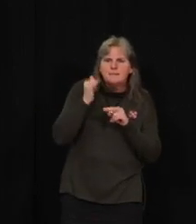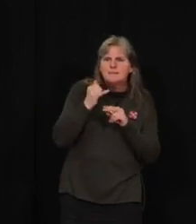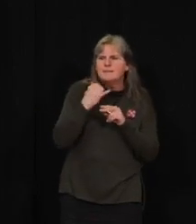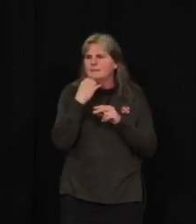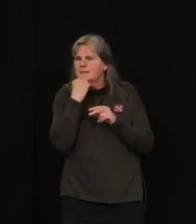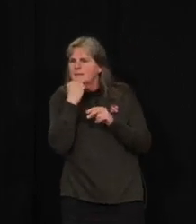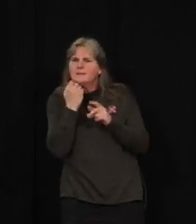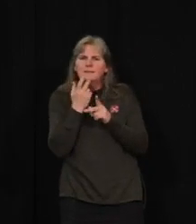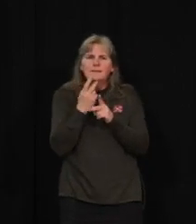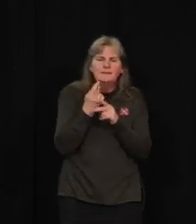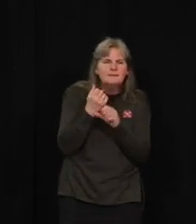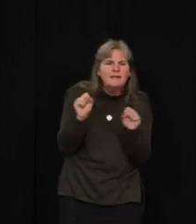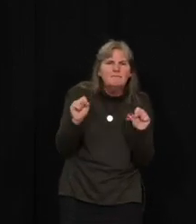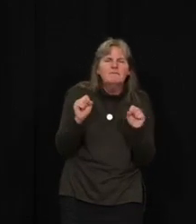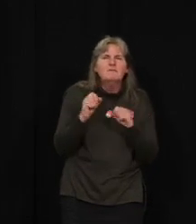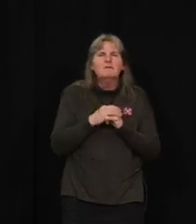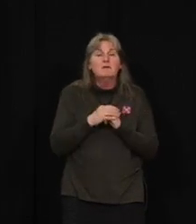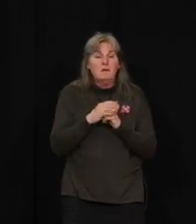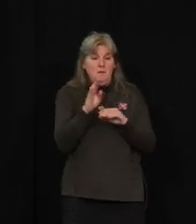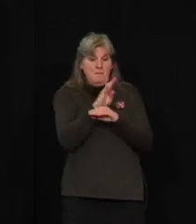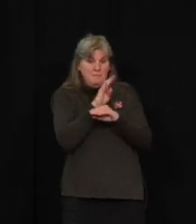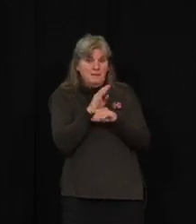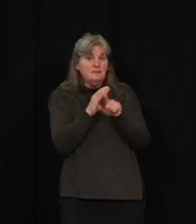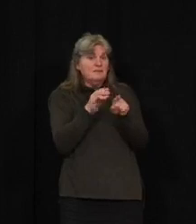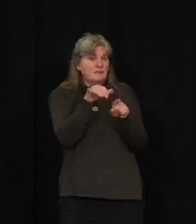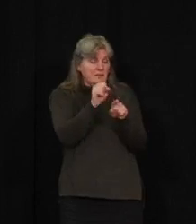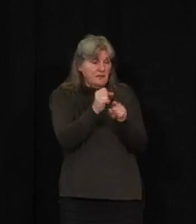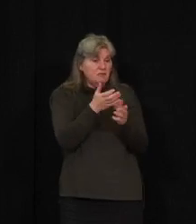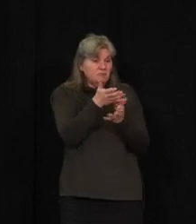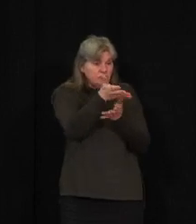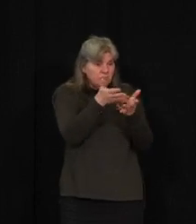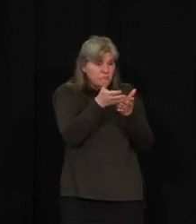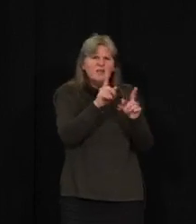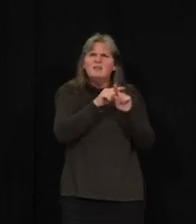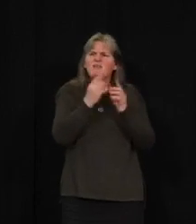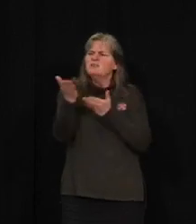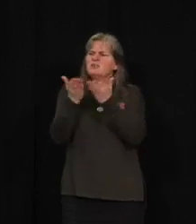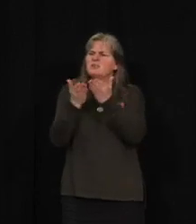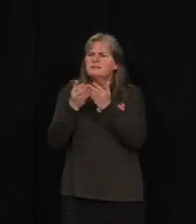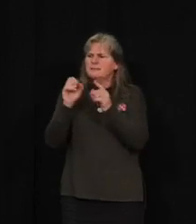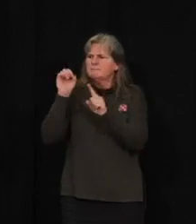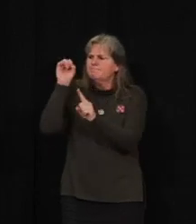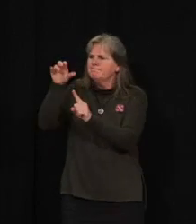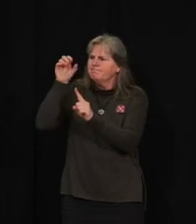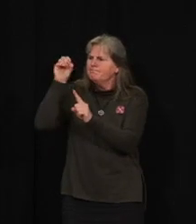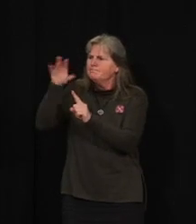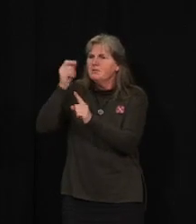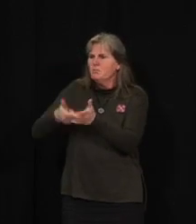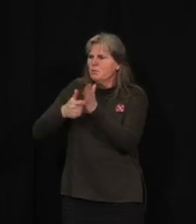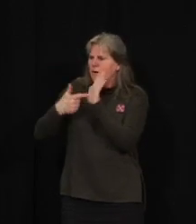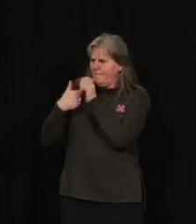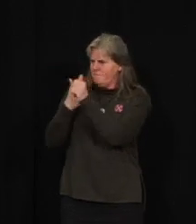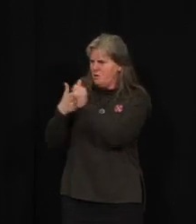but with each sector or service to ensure that they know what is expected of them. My commitment is that my team